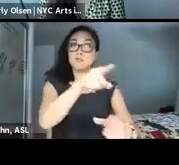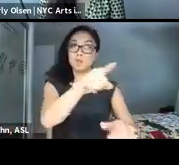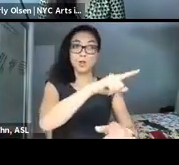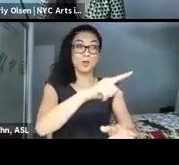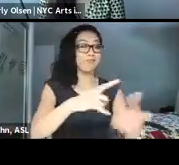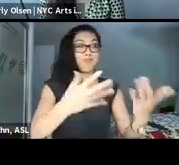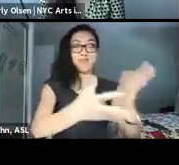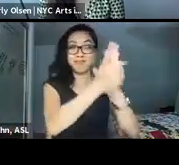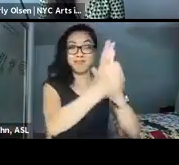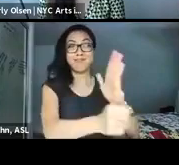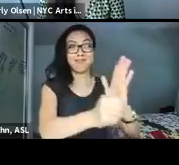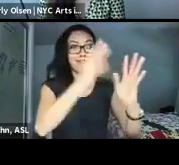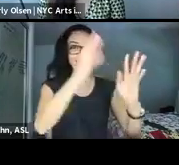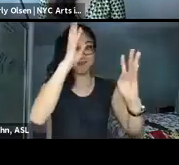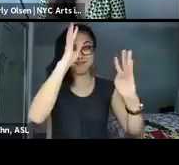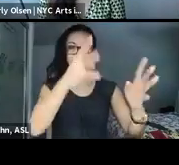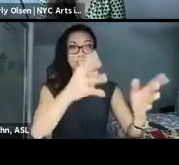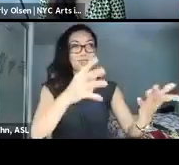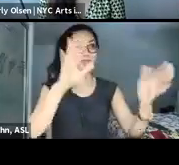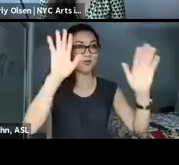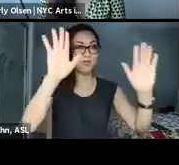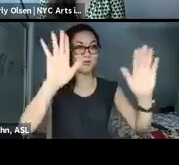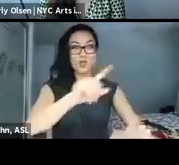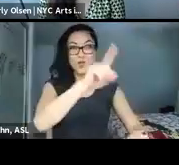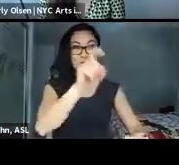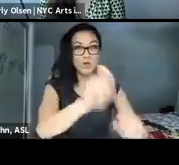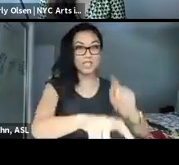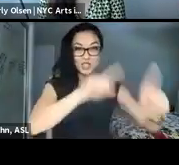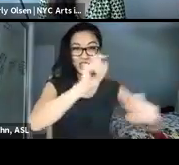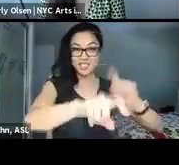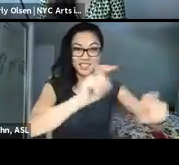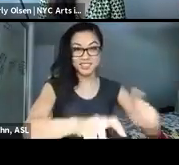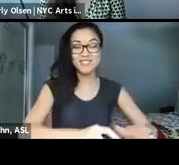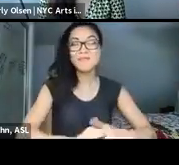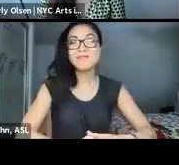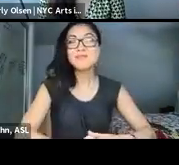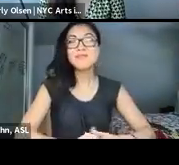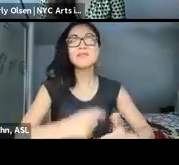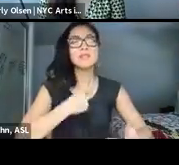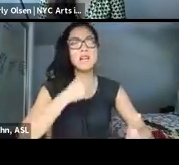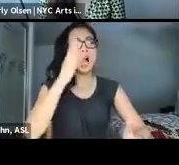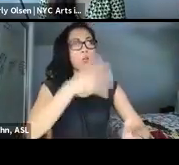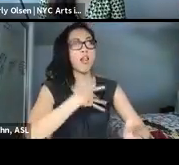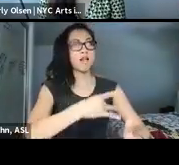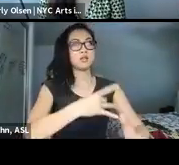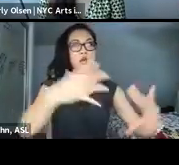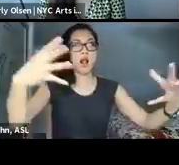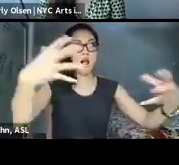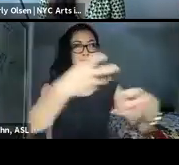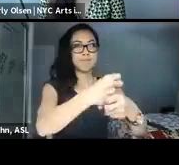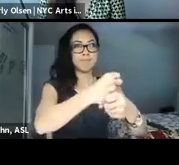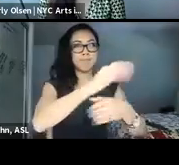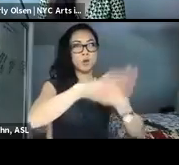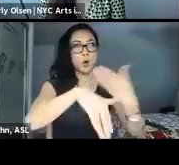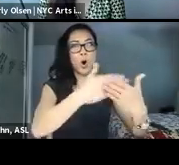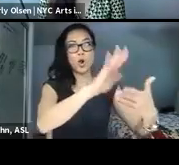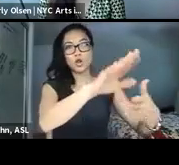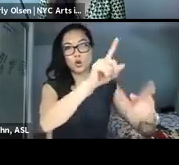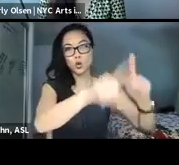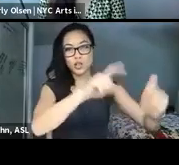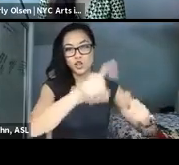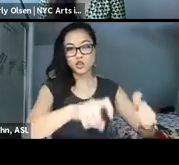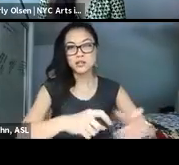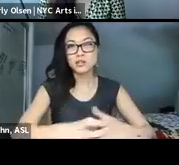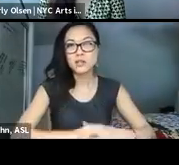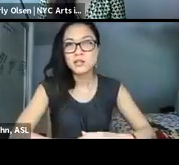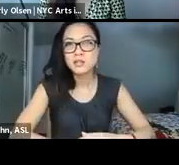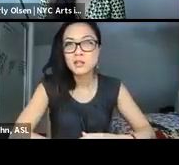impact as it surfaces, as we're looking at a national trauma, right. What does PTSD look